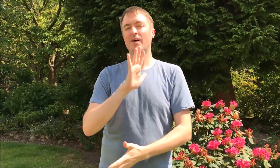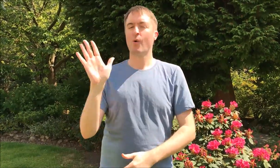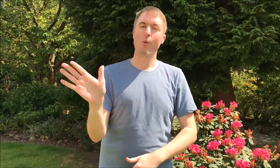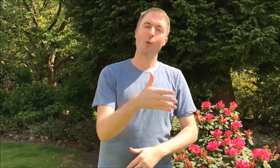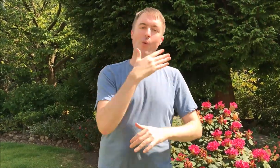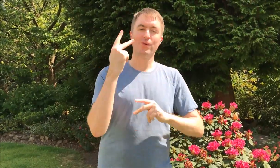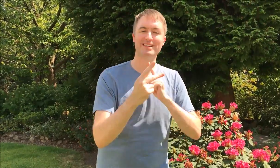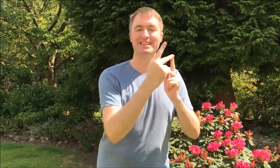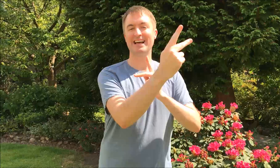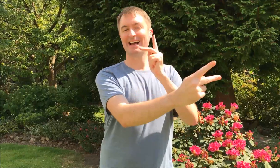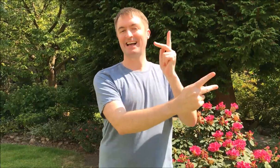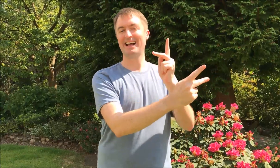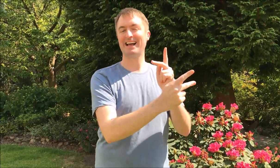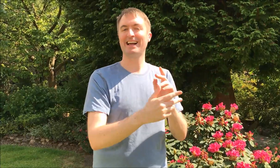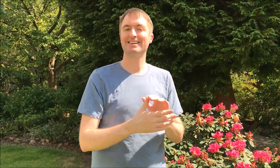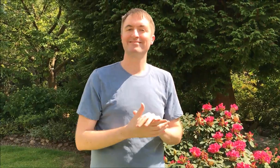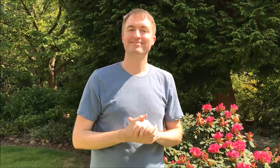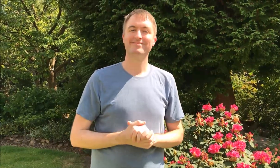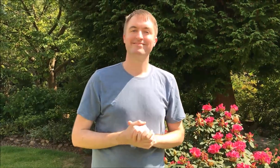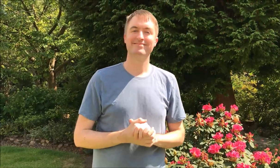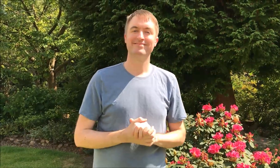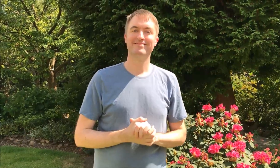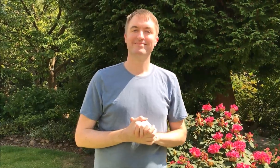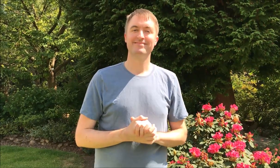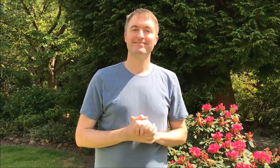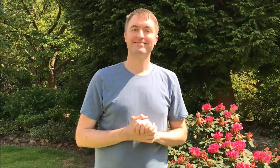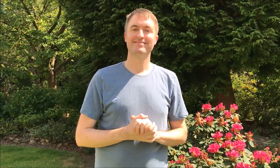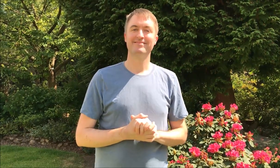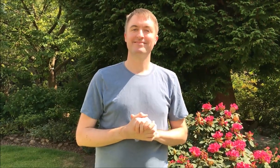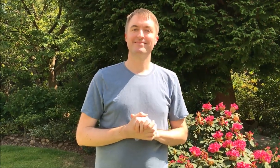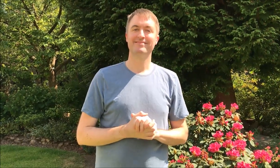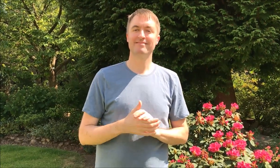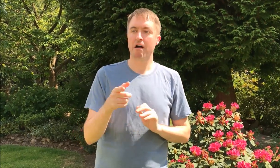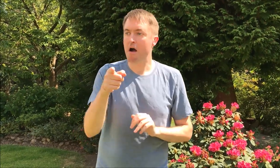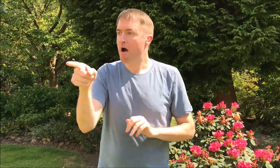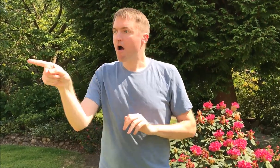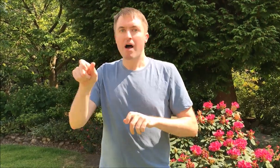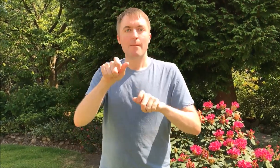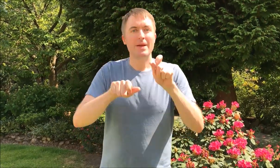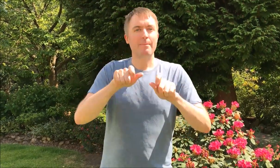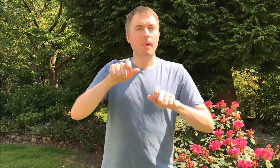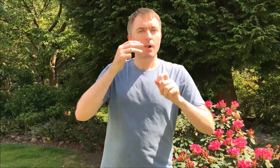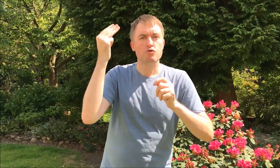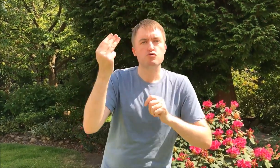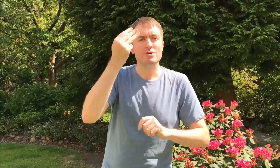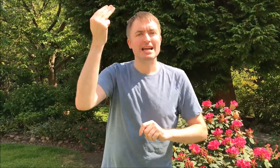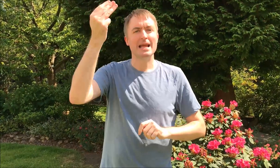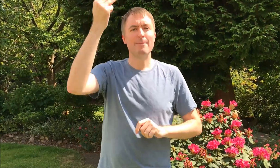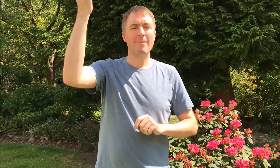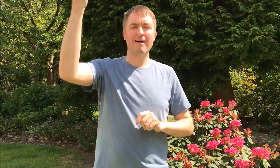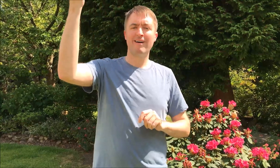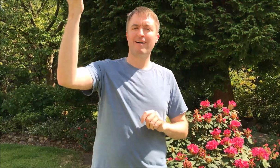And a song on everyone’s lips. I saw dreams being dreamt